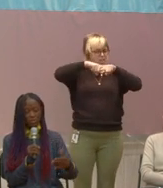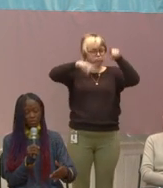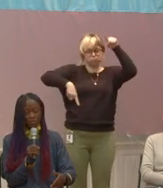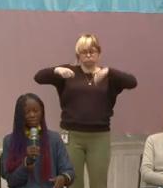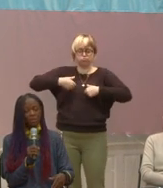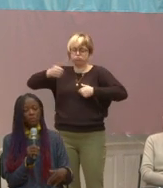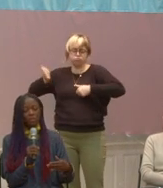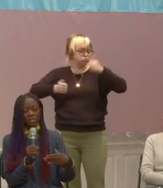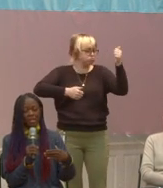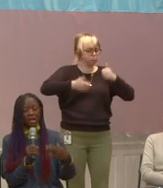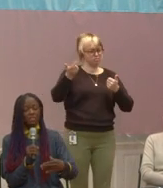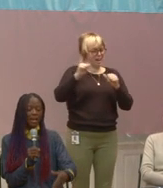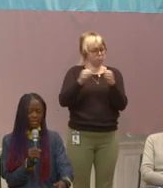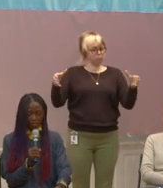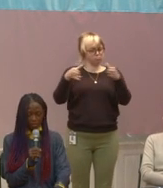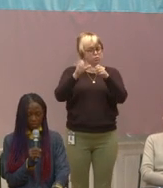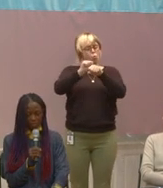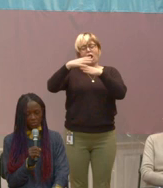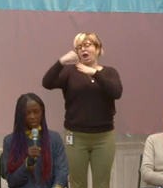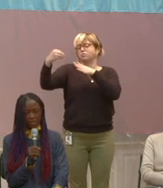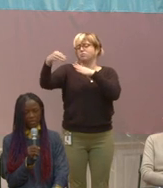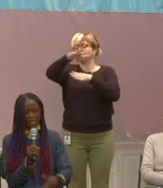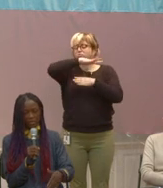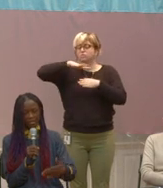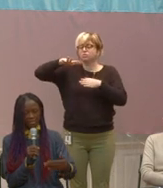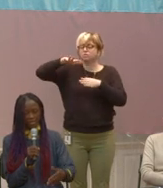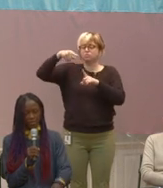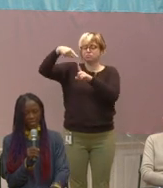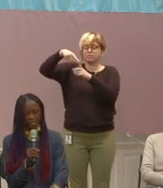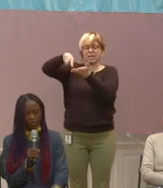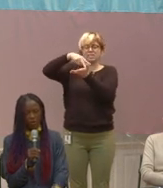into working outside of designated dance spaces, but